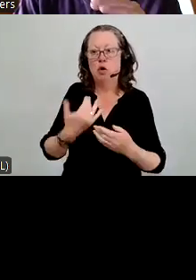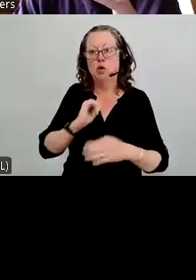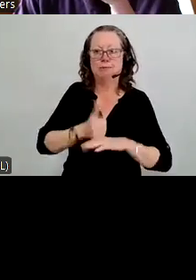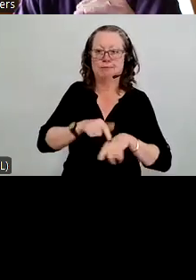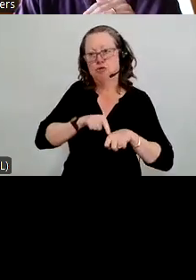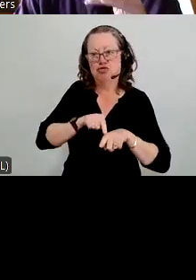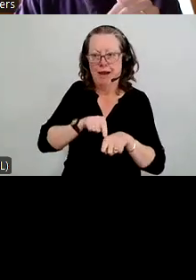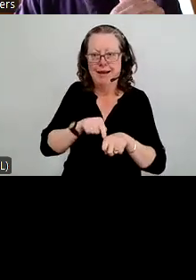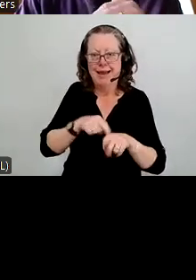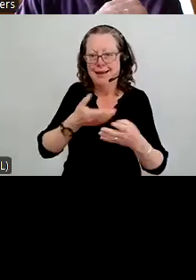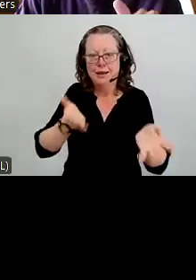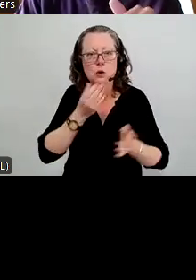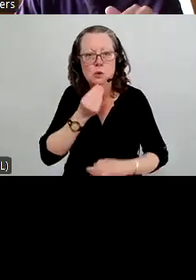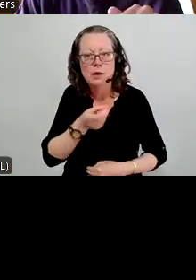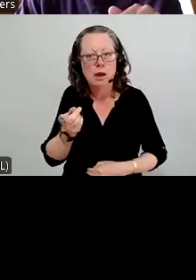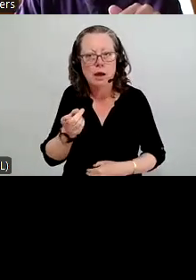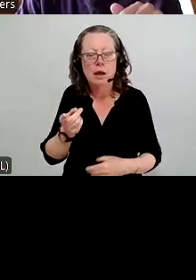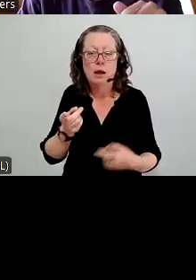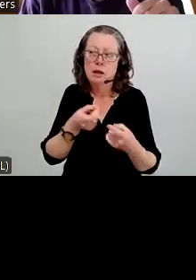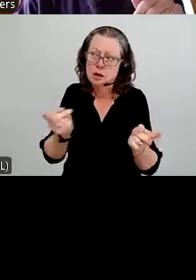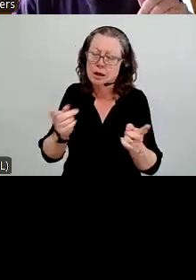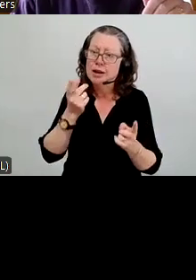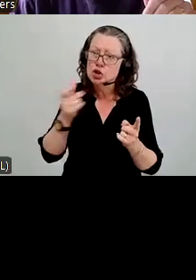and be able to easily withdraw consent as well.